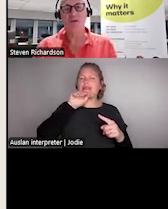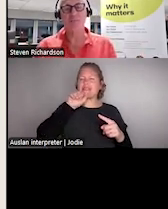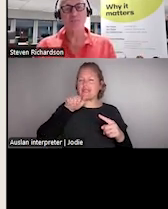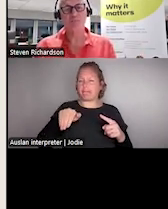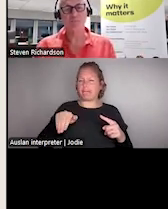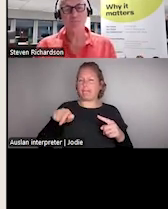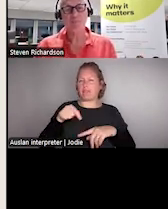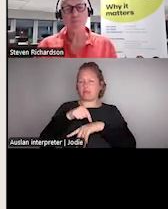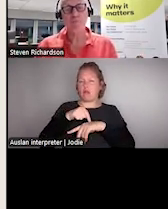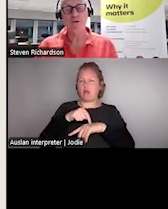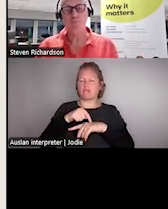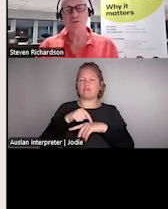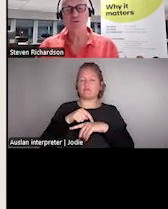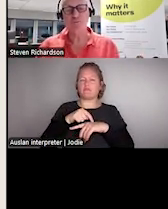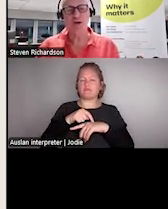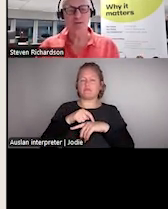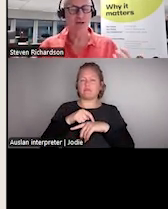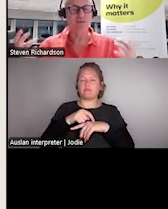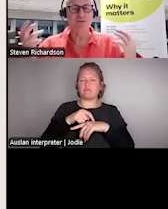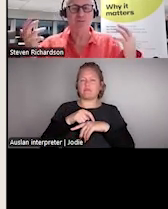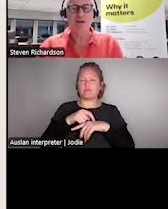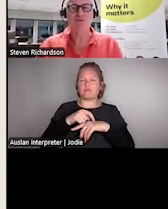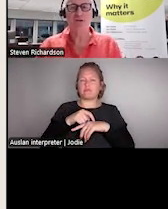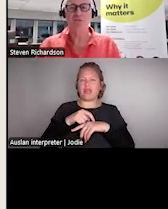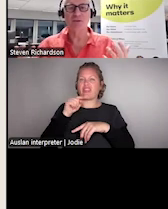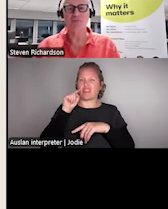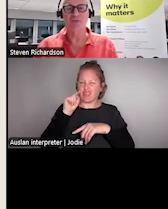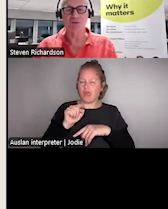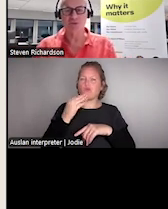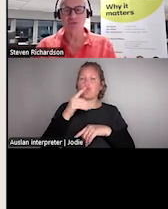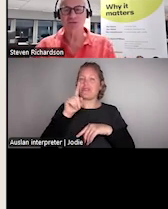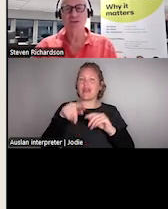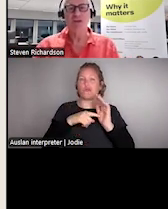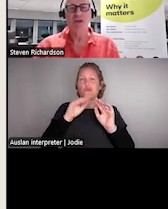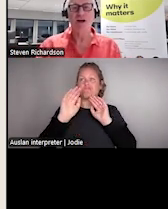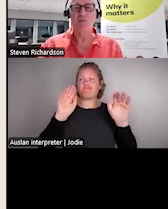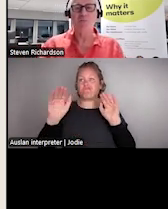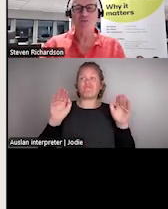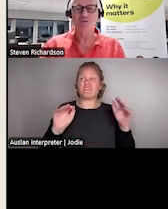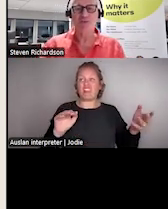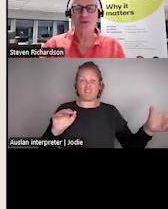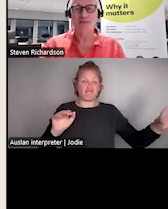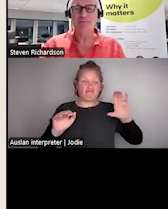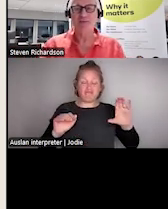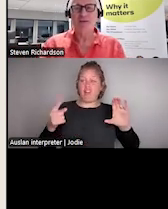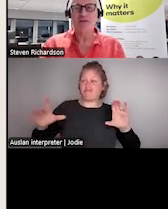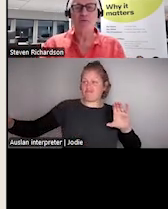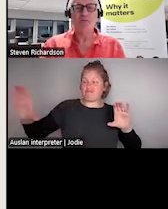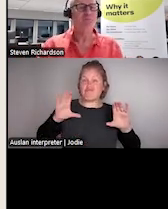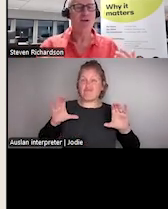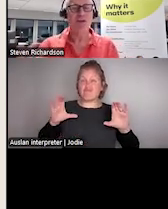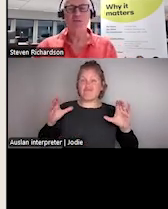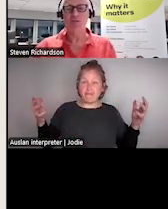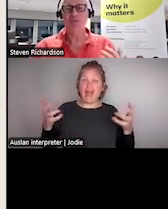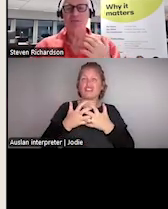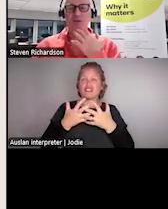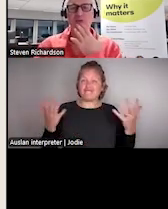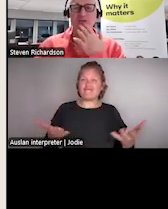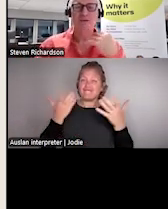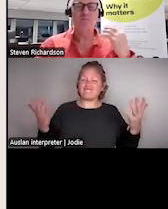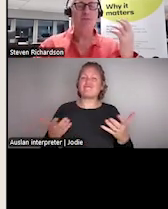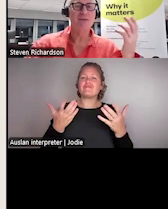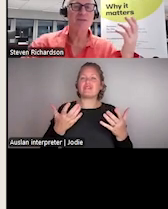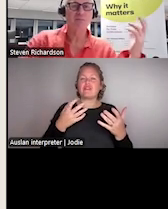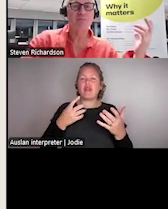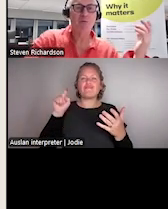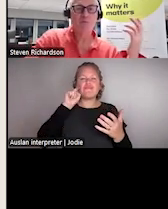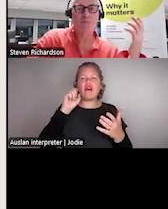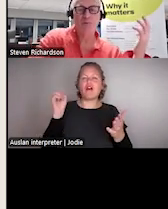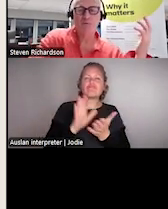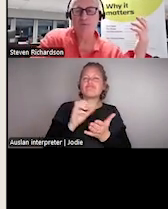engage those matching leverage donors. You want to reengage with some fun content. Maybe poster